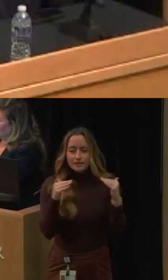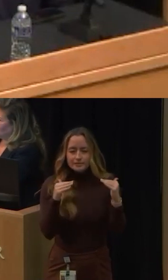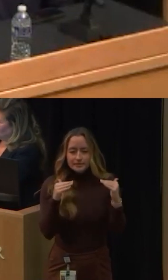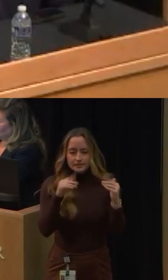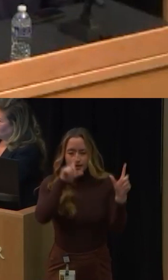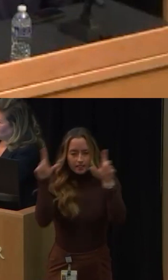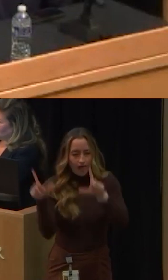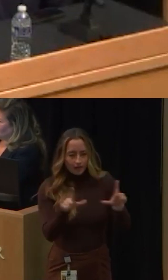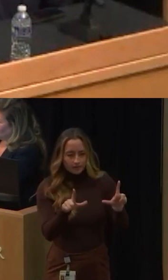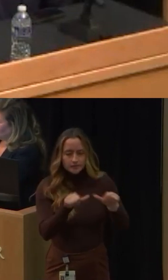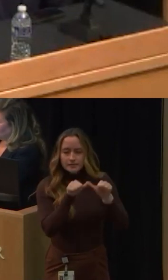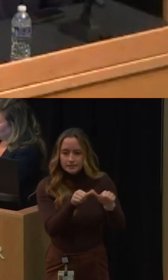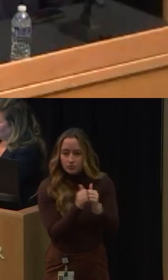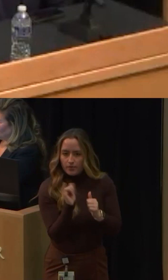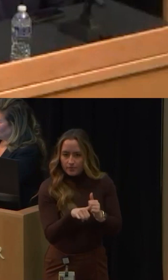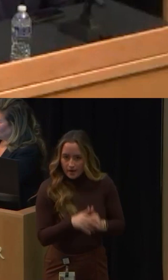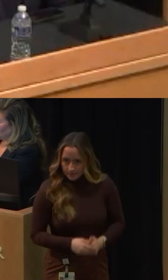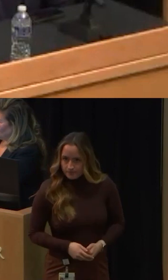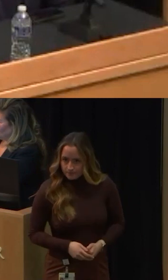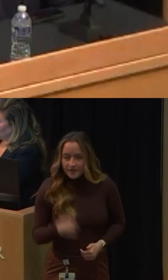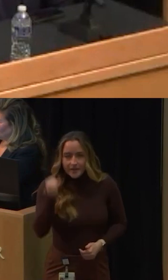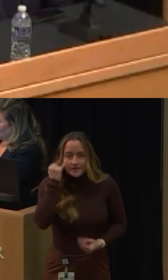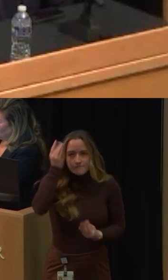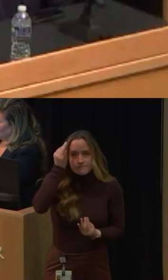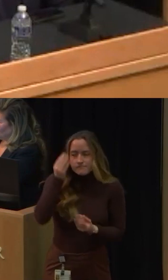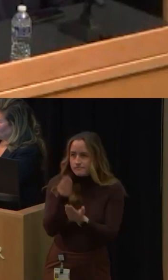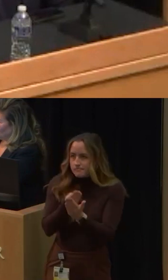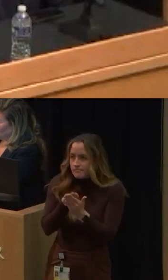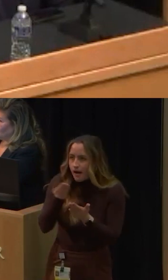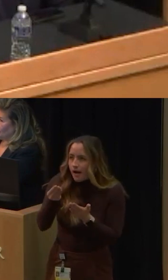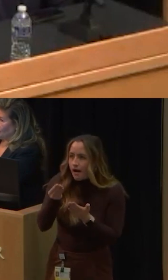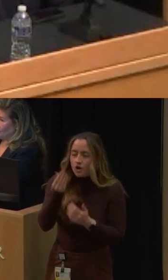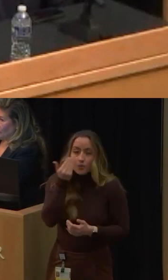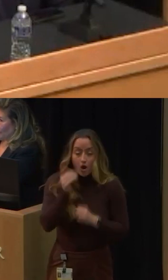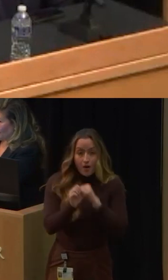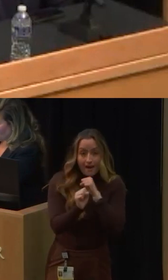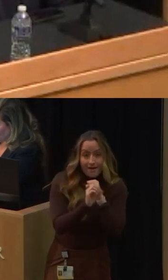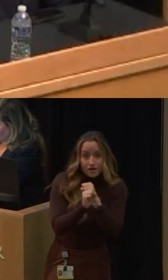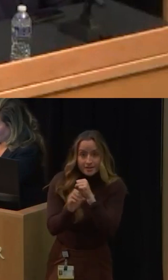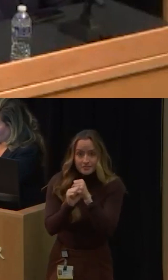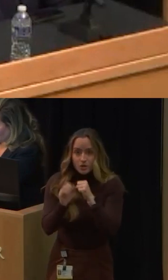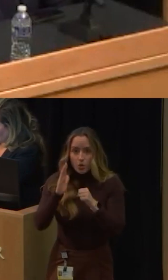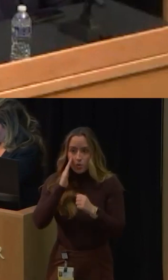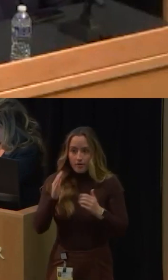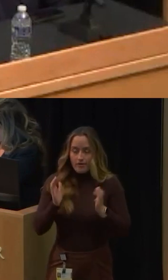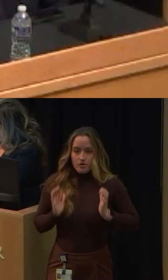If you decide that you're going to go and buy and purchase because we know that advertisers respond to consumer habits,